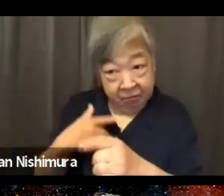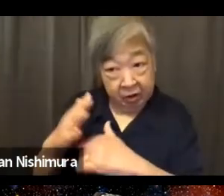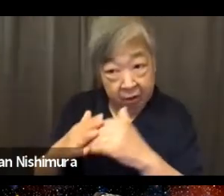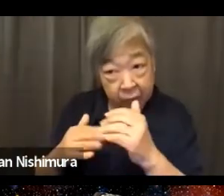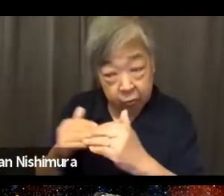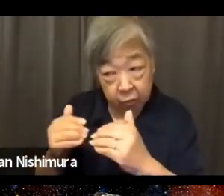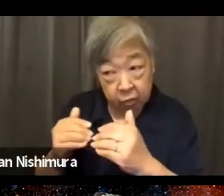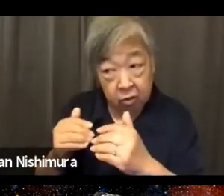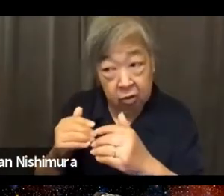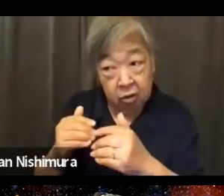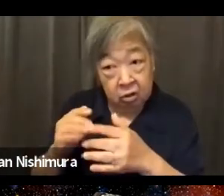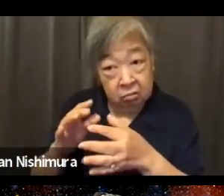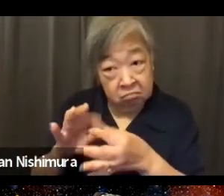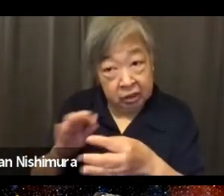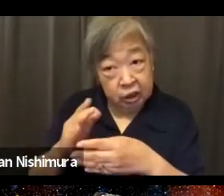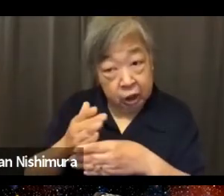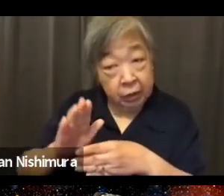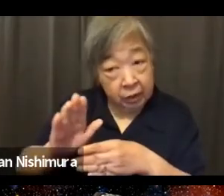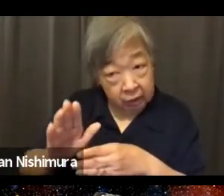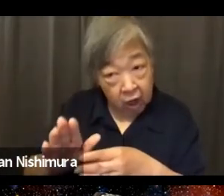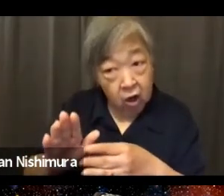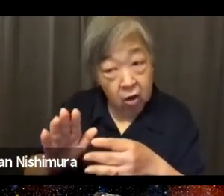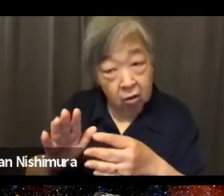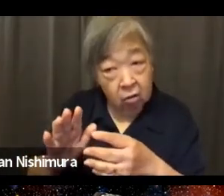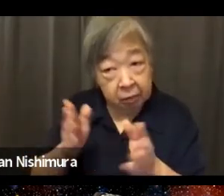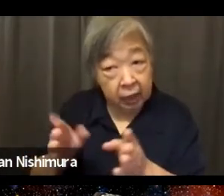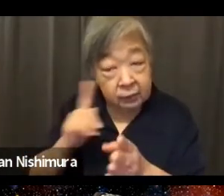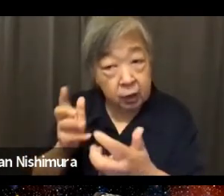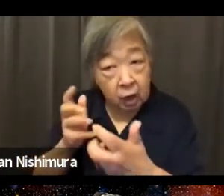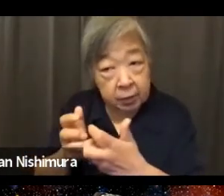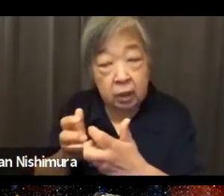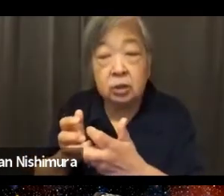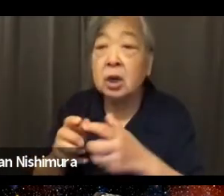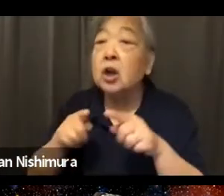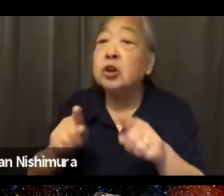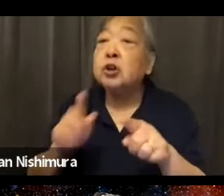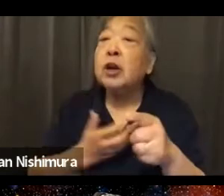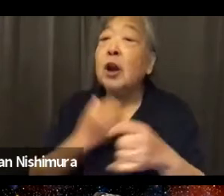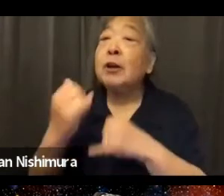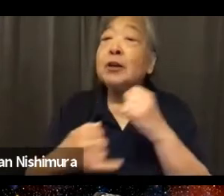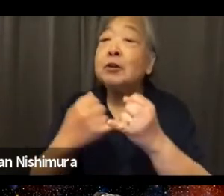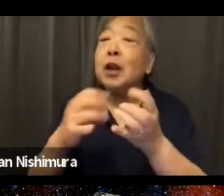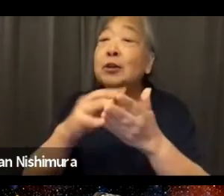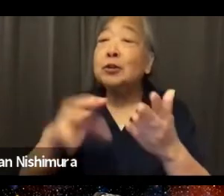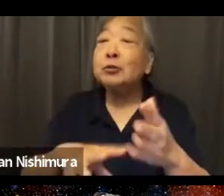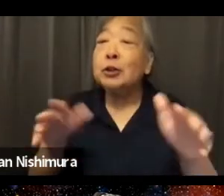own accommodation plan with our international students during our international student orientation.